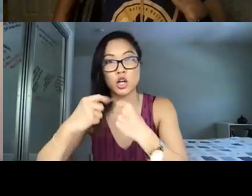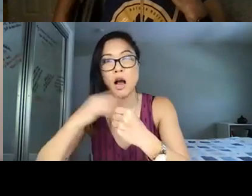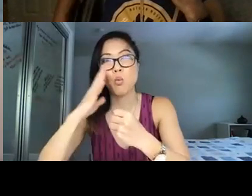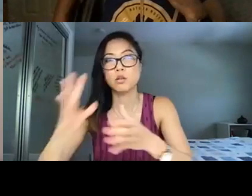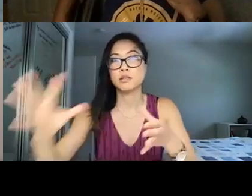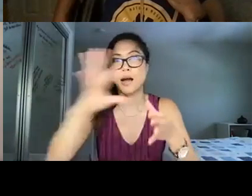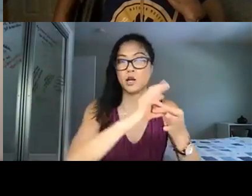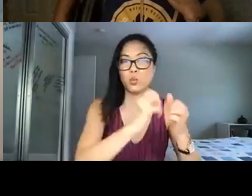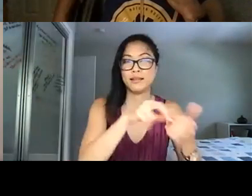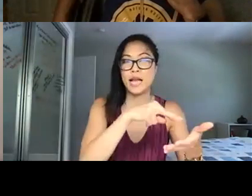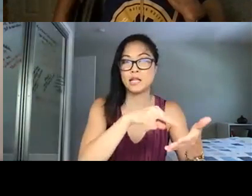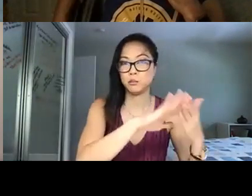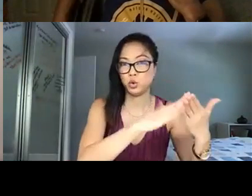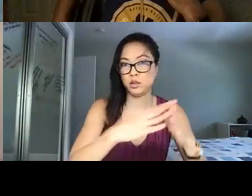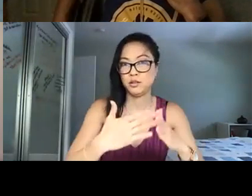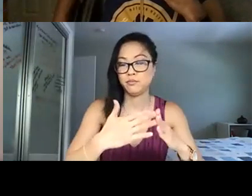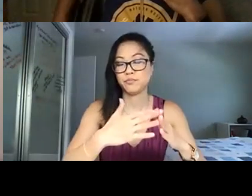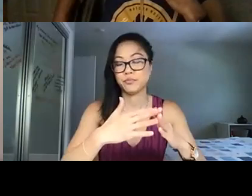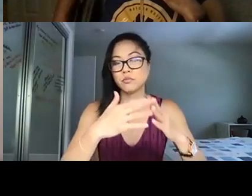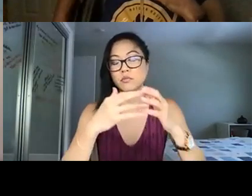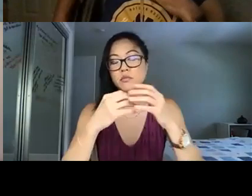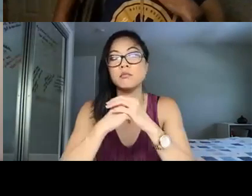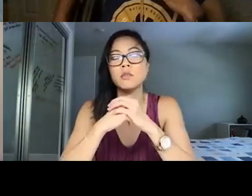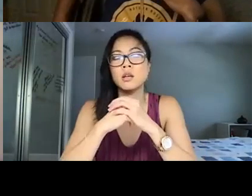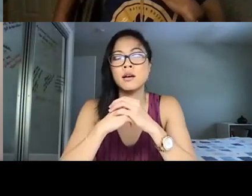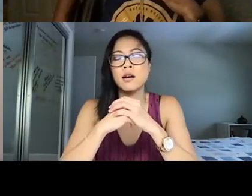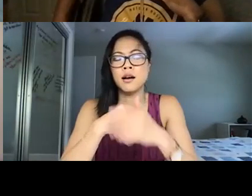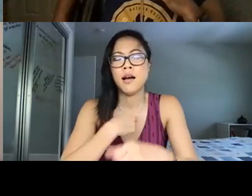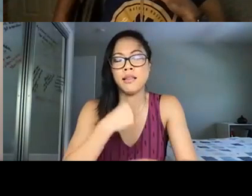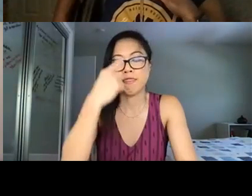I think behind artists we're also humans and we